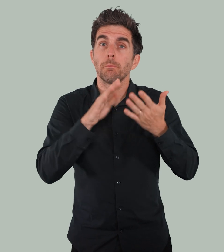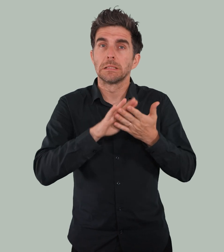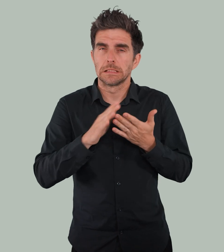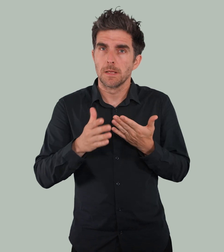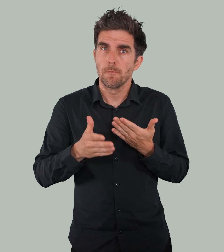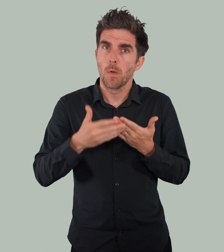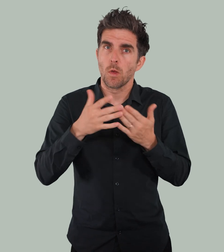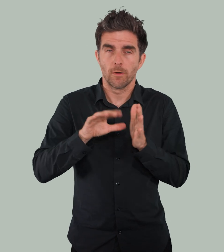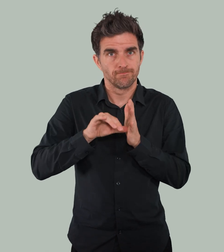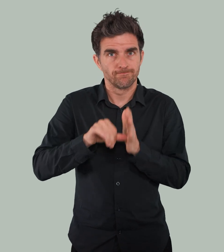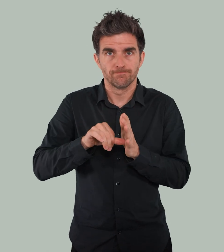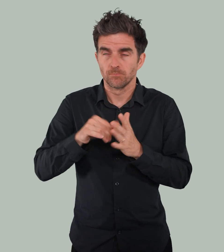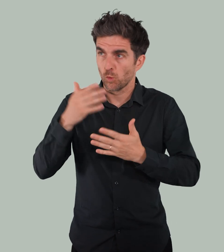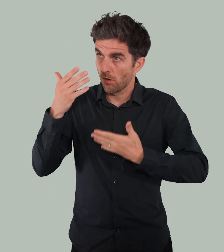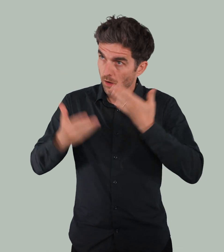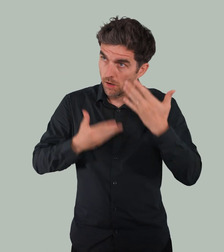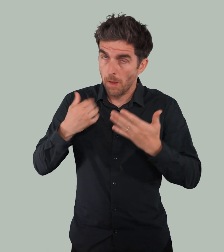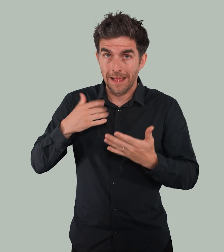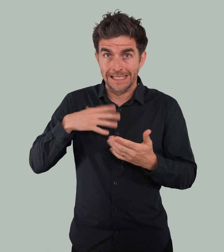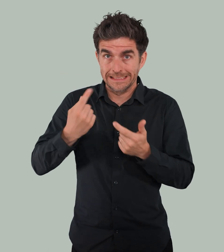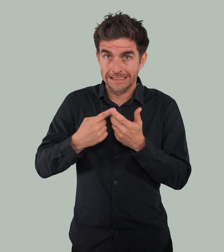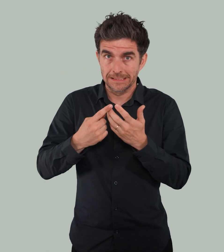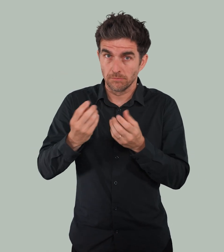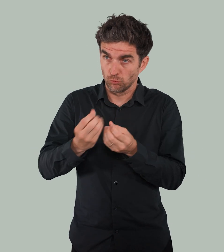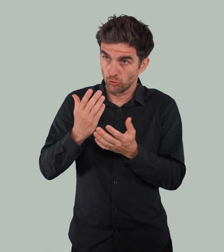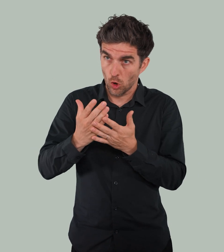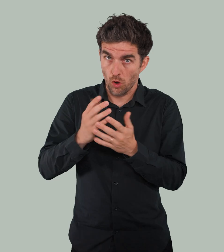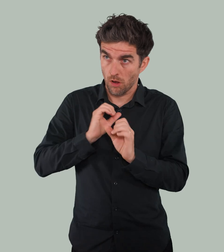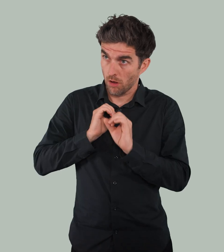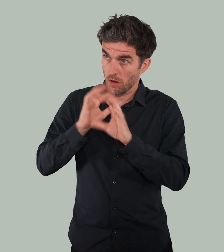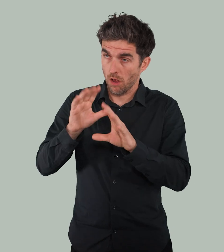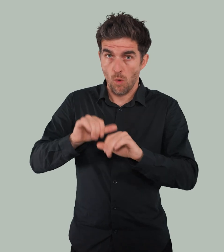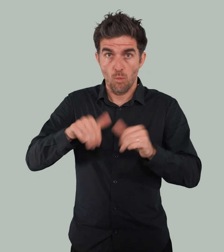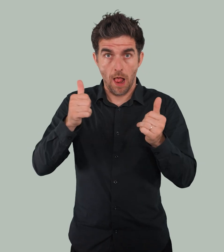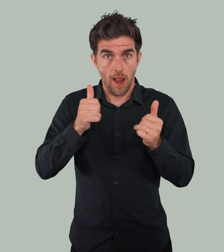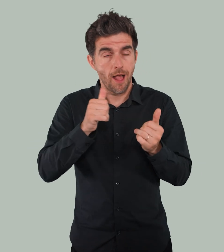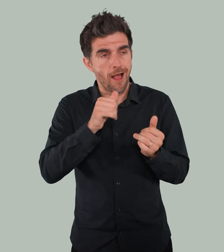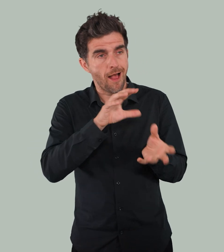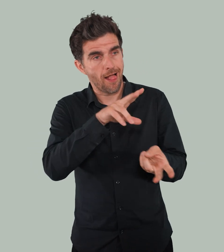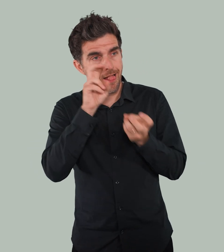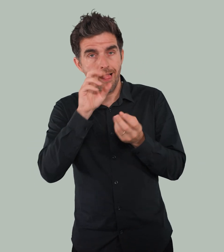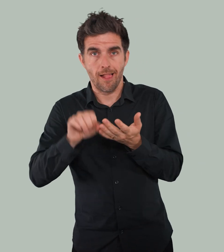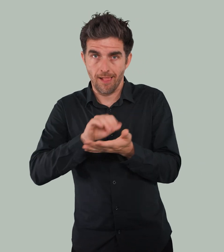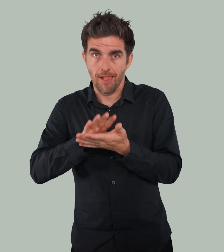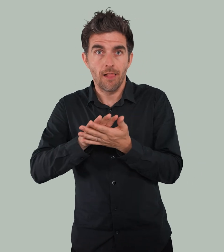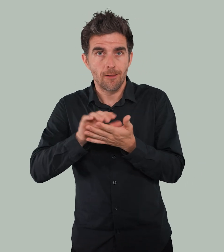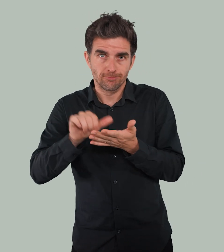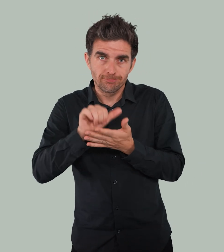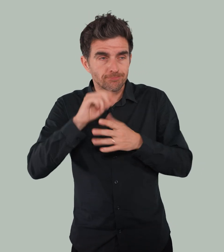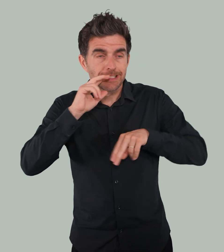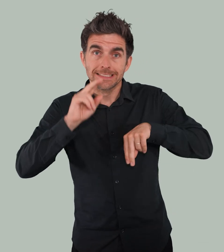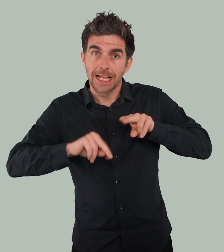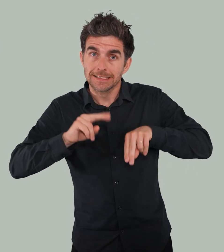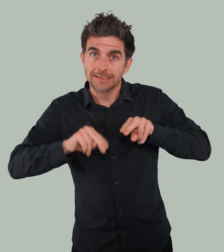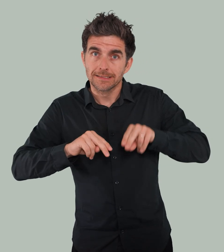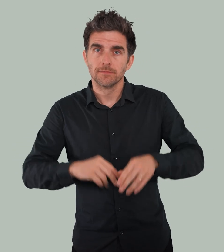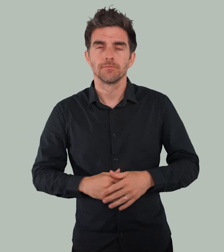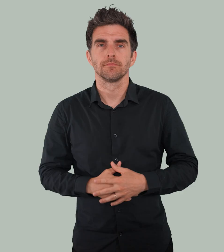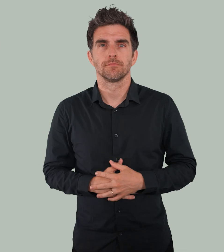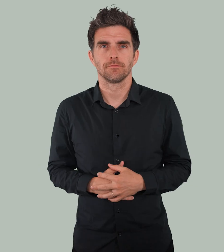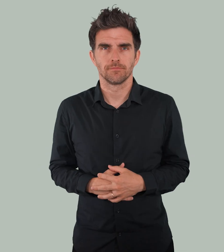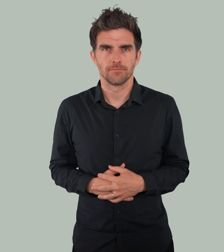they find it more difficult for their needs to be fully reflected and accurately assessed.